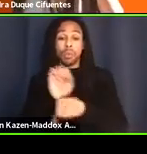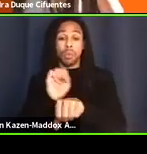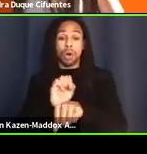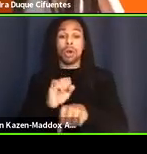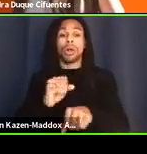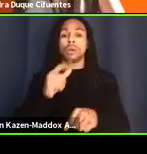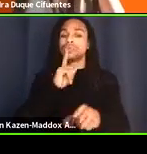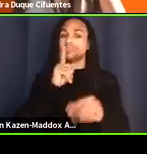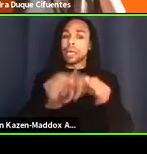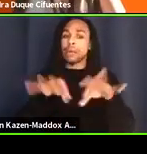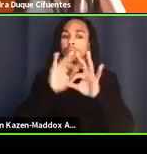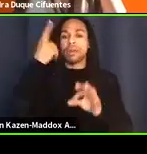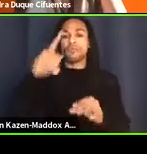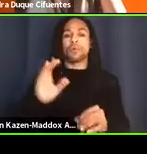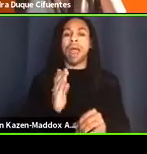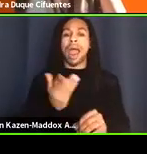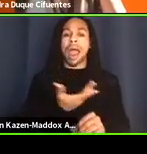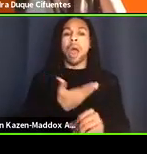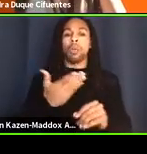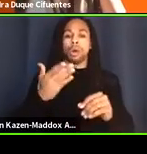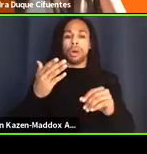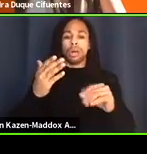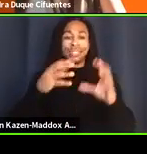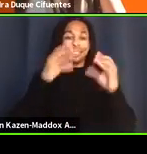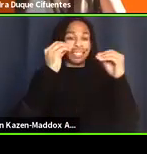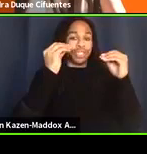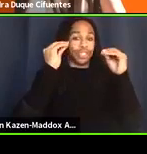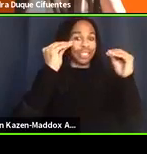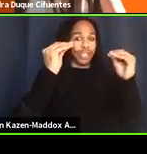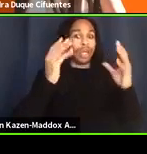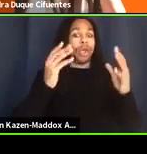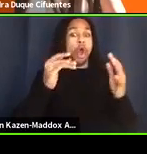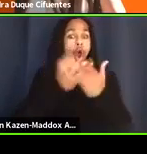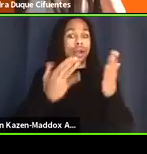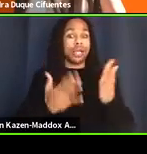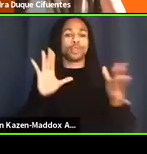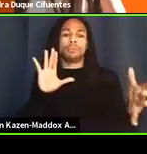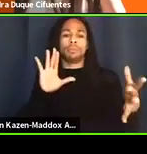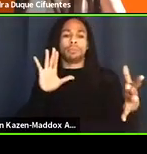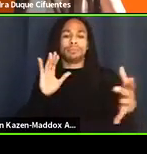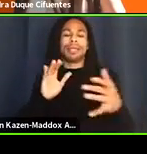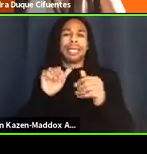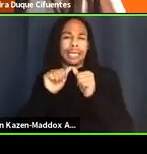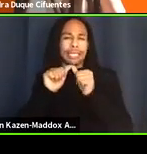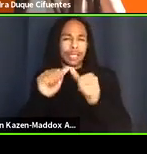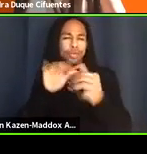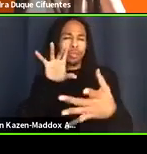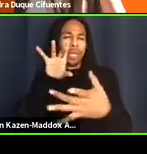hear echoed on a daily basis. Traci Lester: I wanted to speak